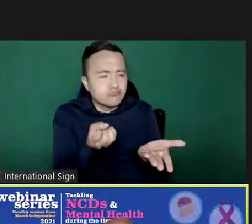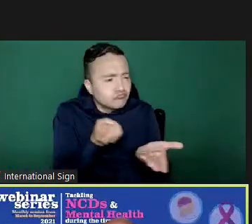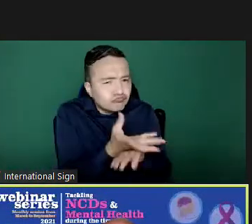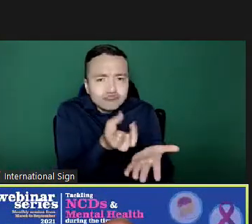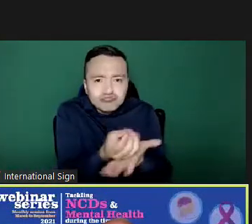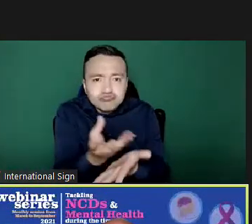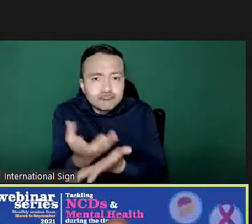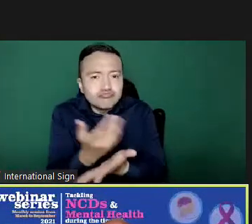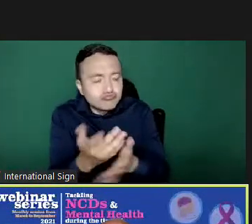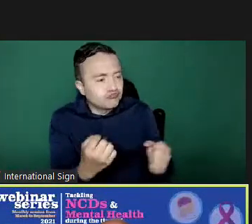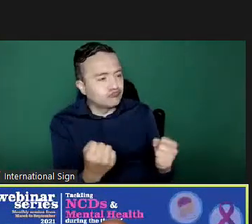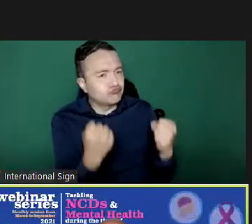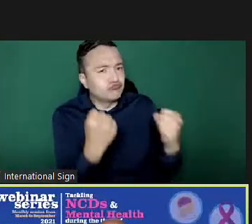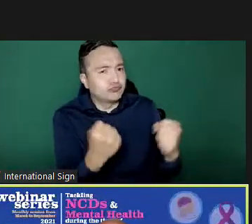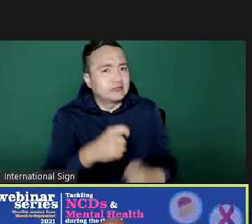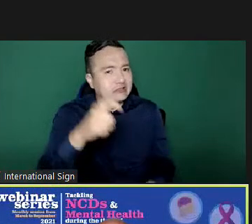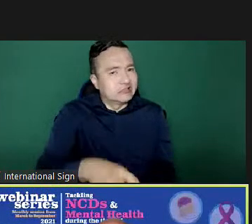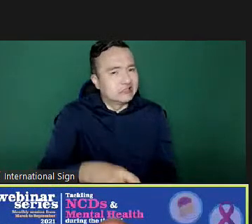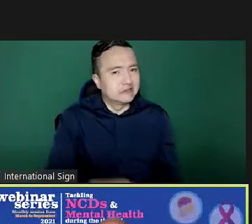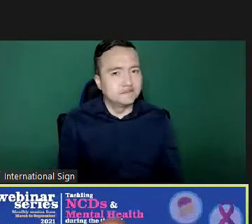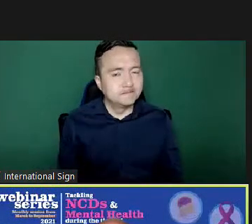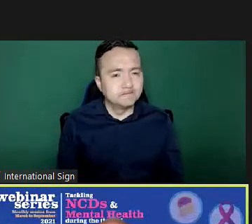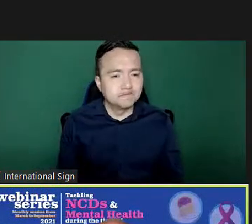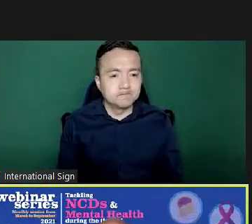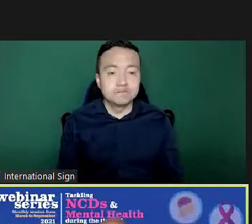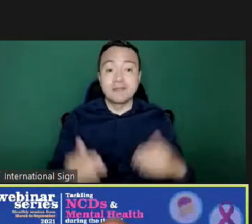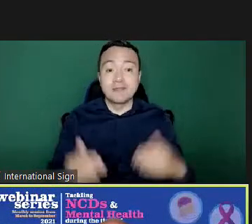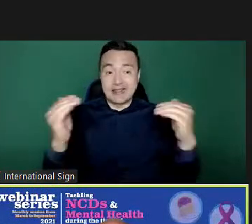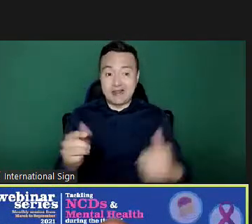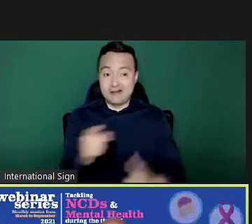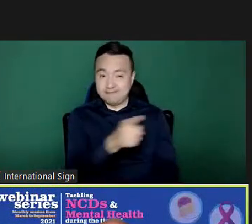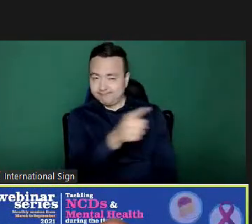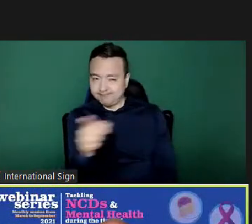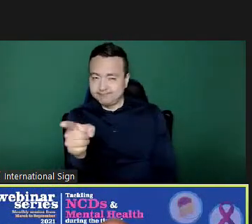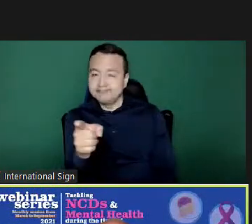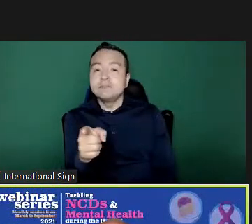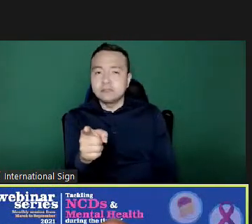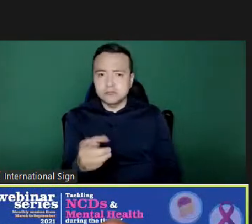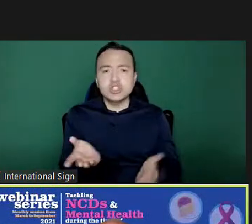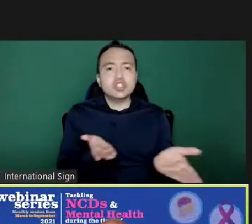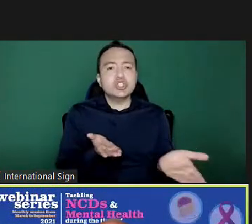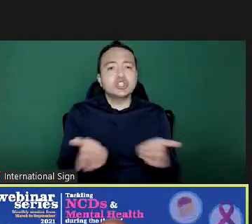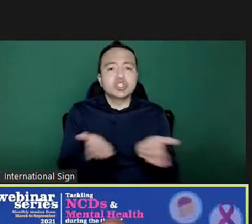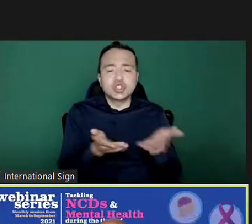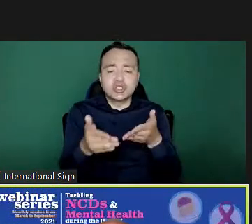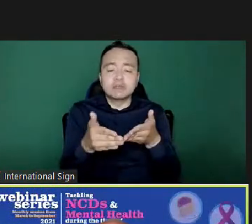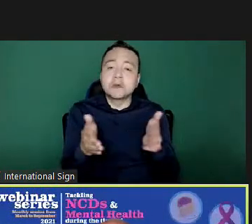look at expanding access to services, strengthening stewardship and governance , increasing and improving financing,